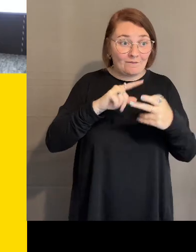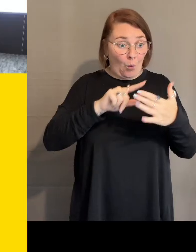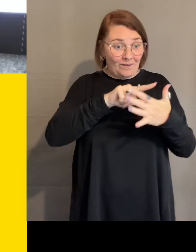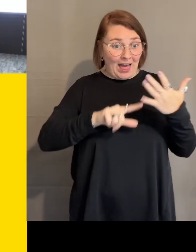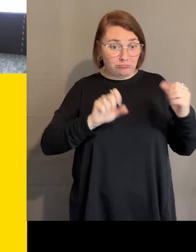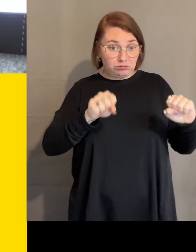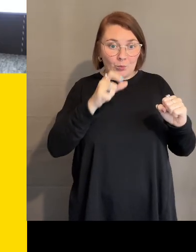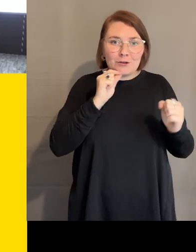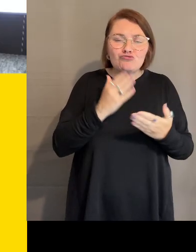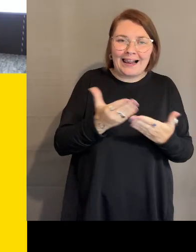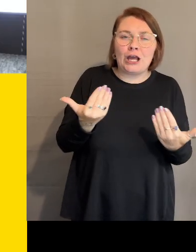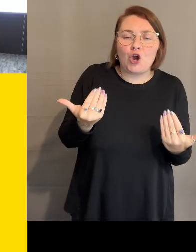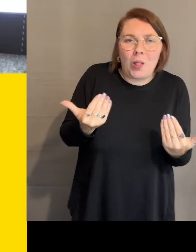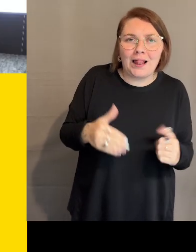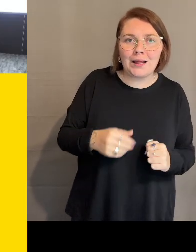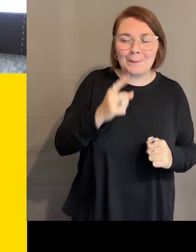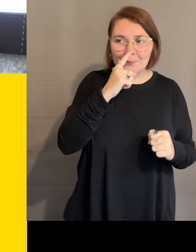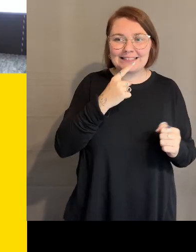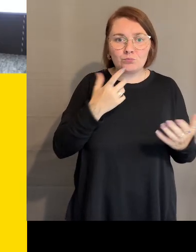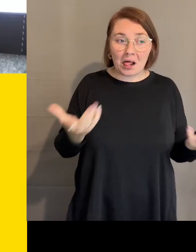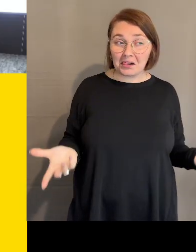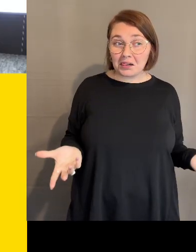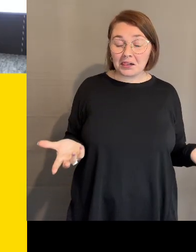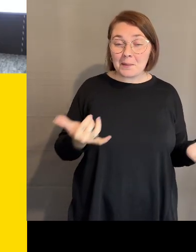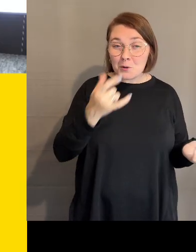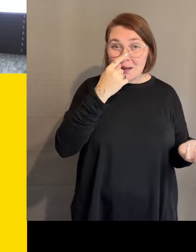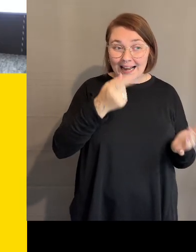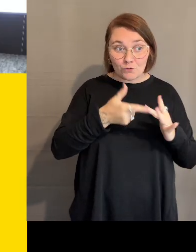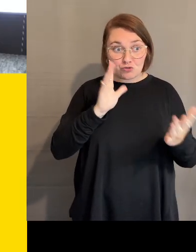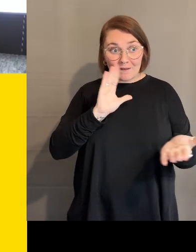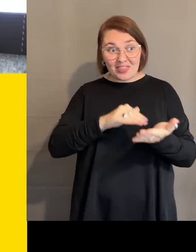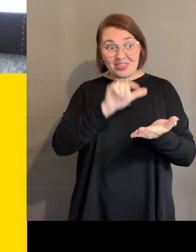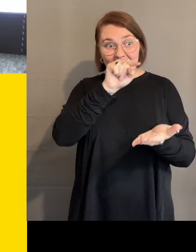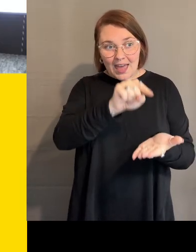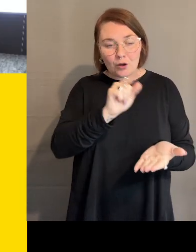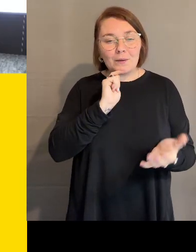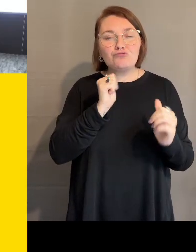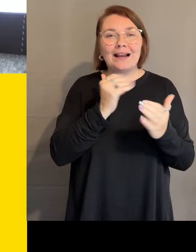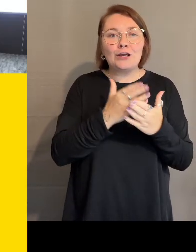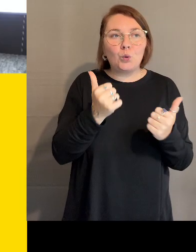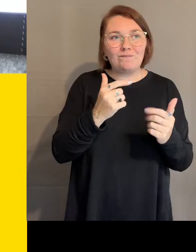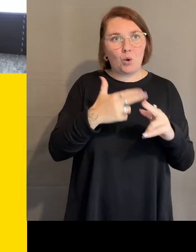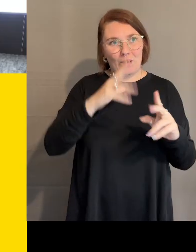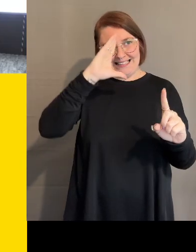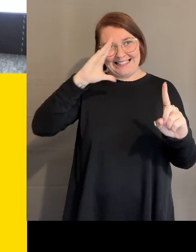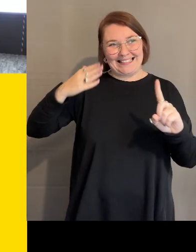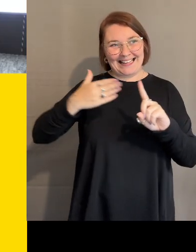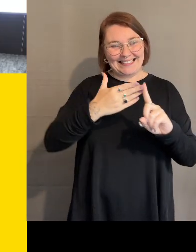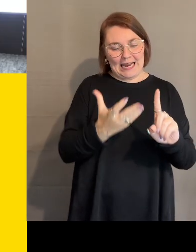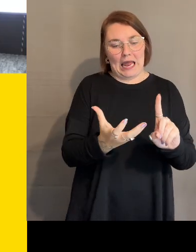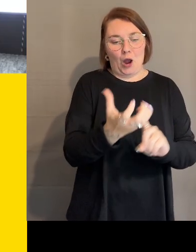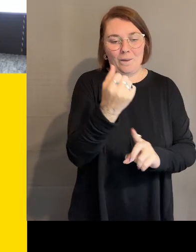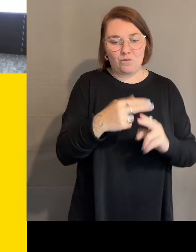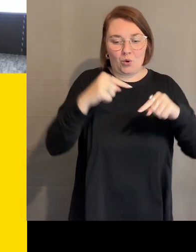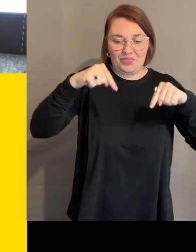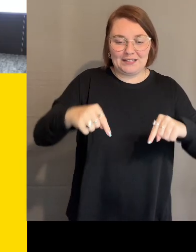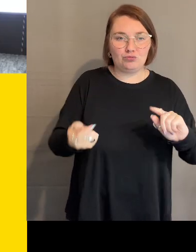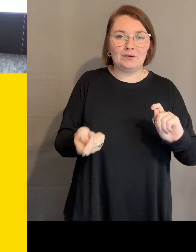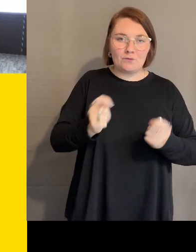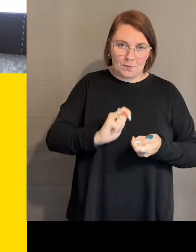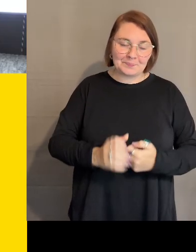That would be really cool. So people said, maybe, you know, if we could get there, that would be a really good intended outcome of this reform.